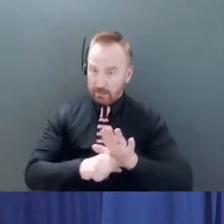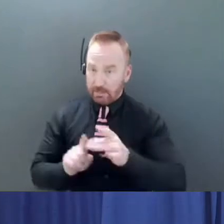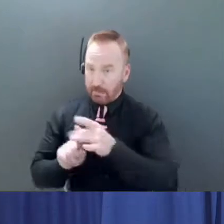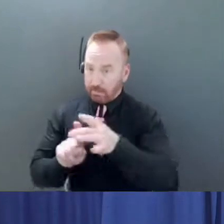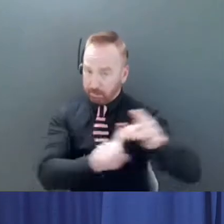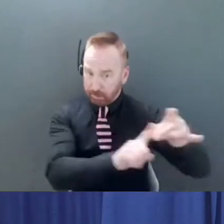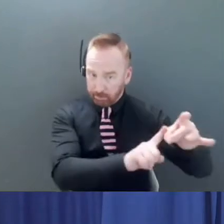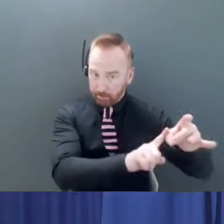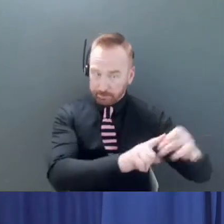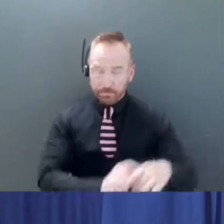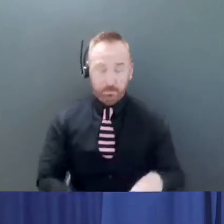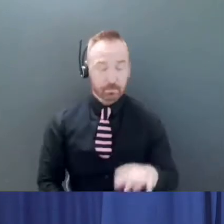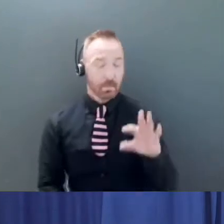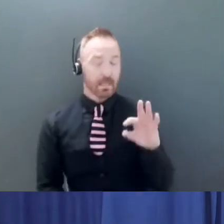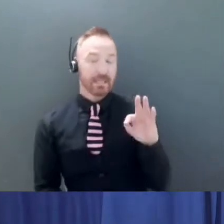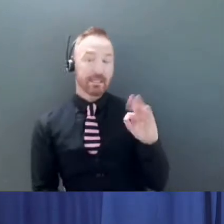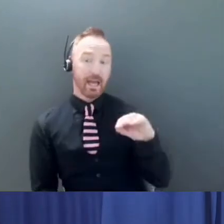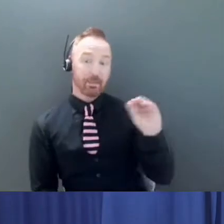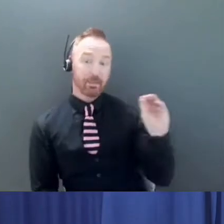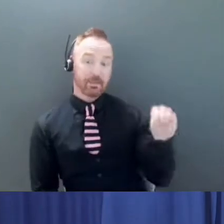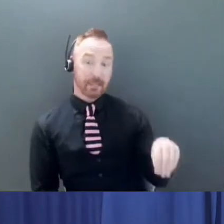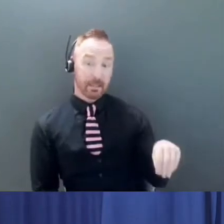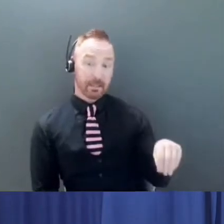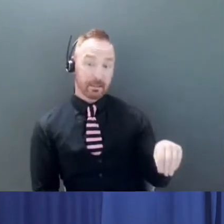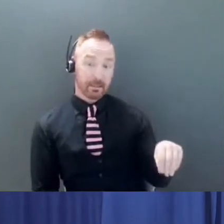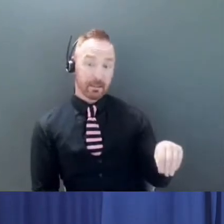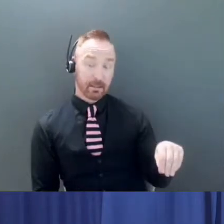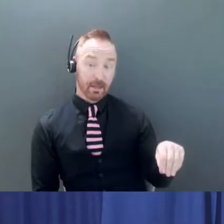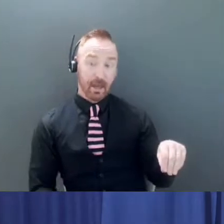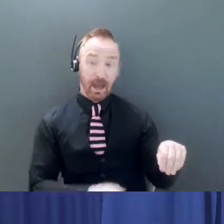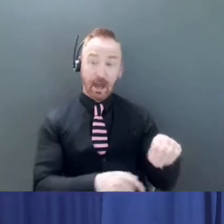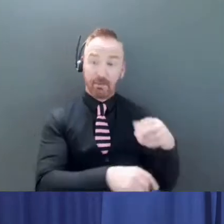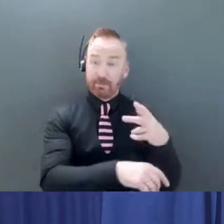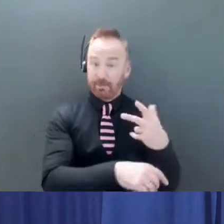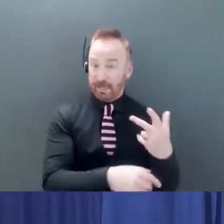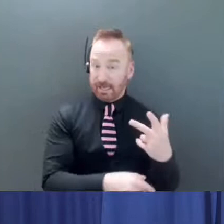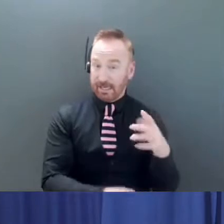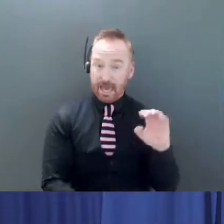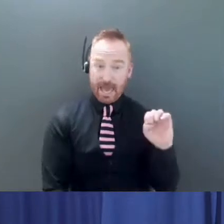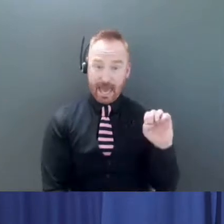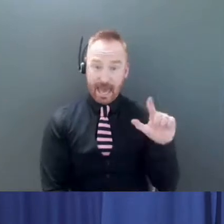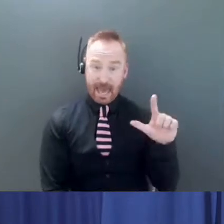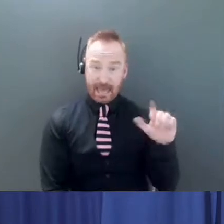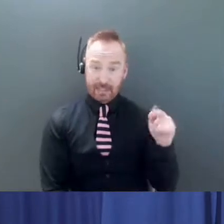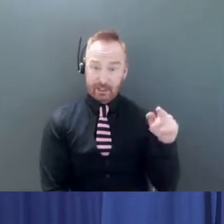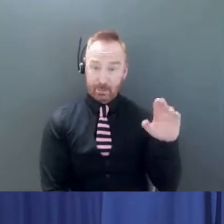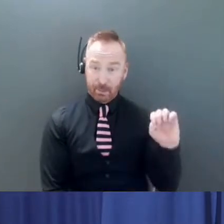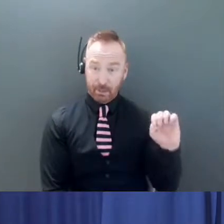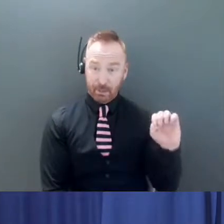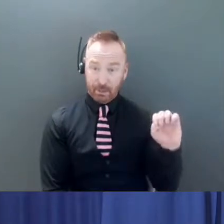Well, by the end of July, about 11,000 Yukoners overall of all ages had not received any